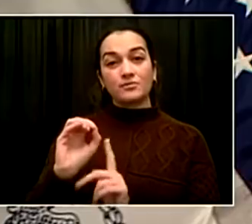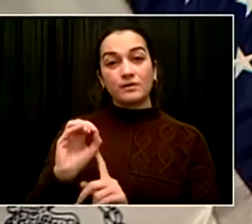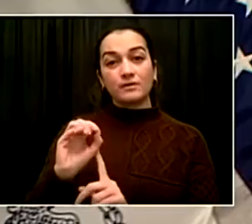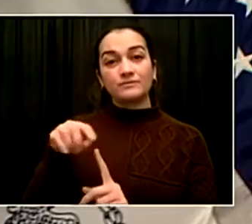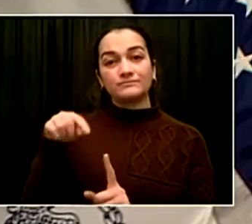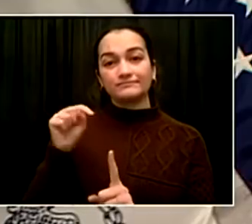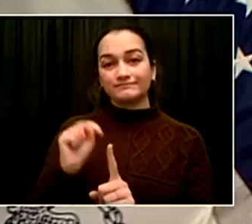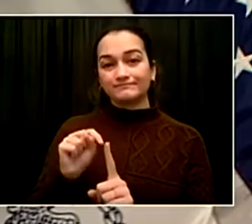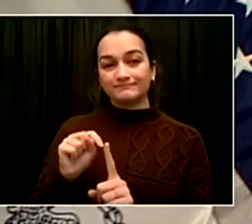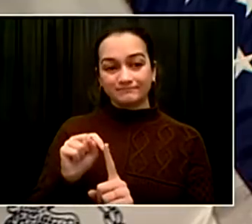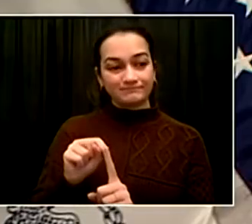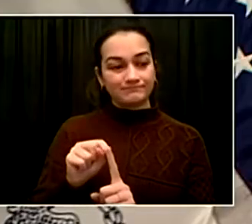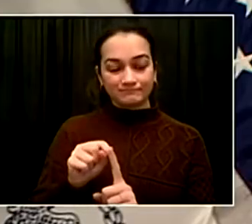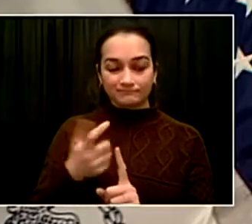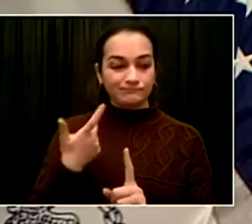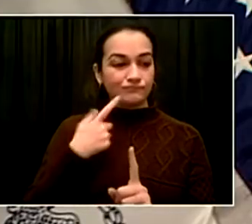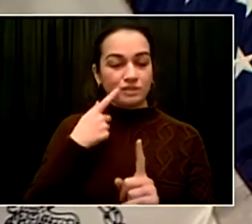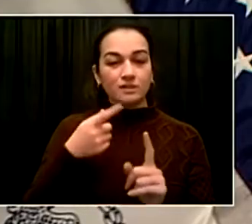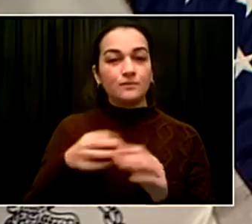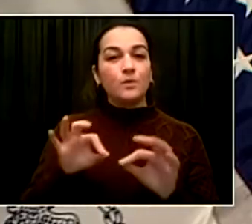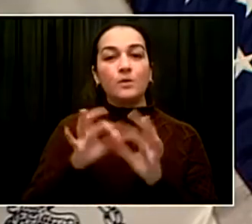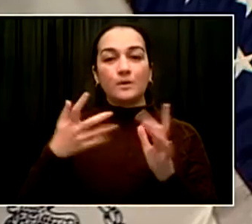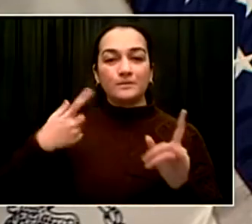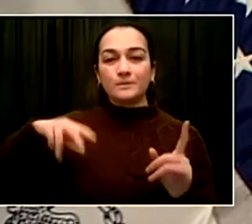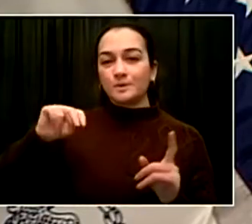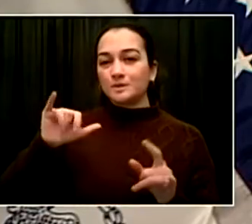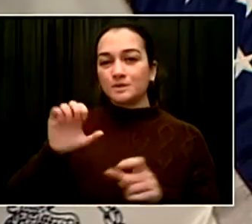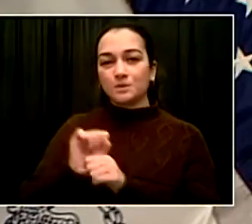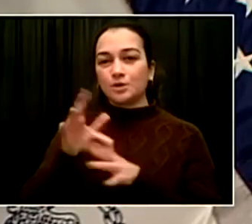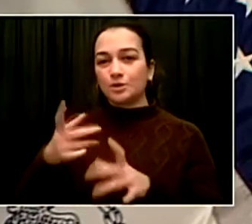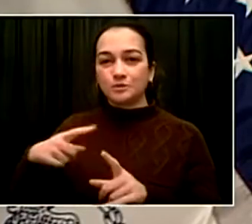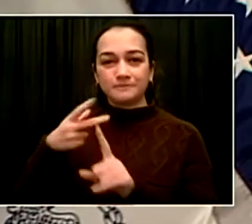OUR CITY WORKERS TO SERVE PEOPLE AT THIS MOMENT MORE THAN EVER.